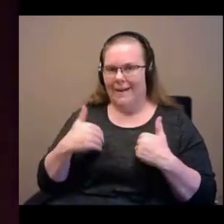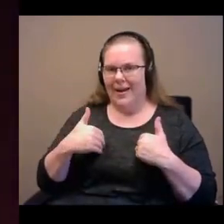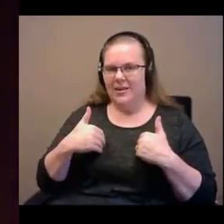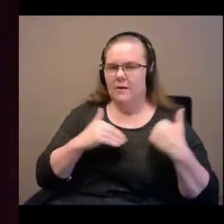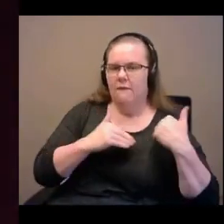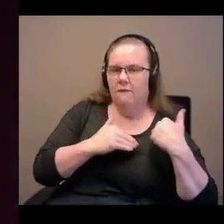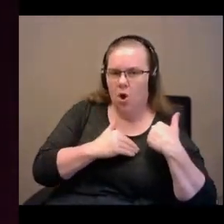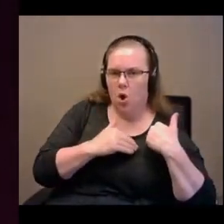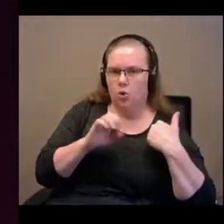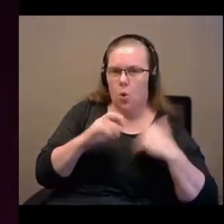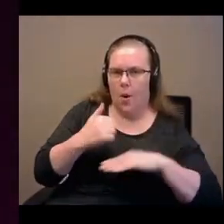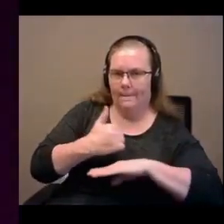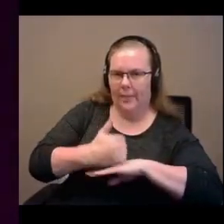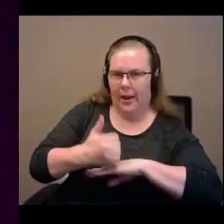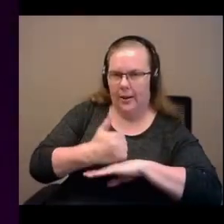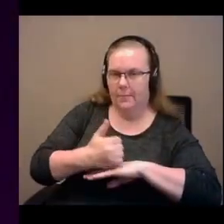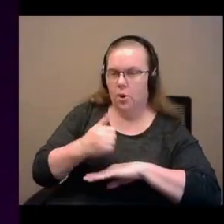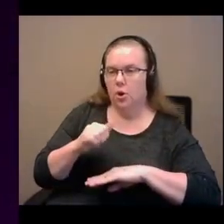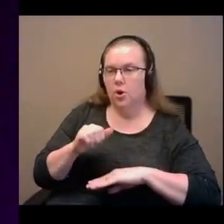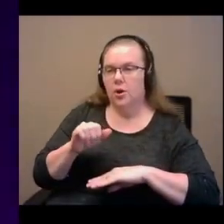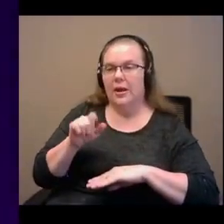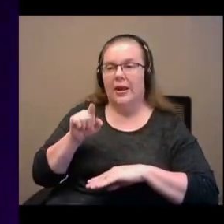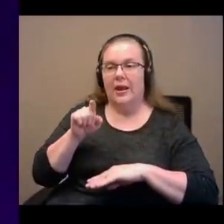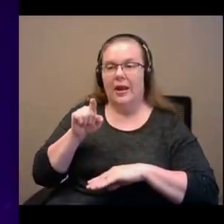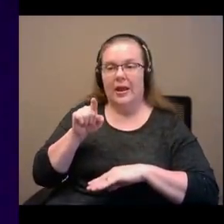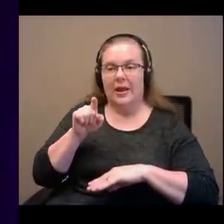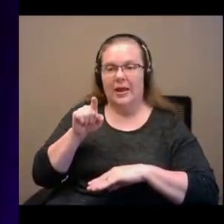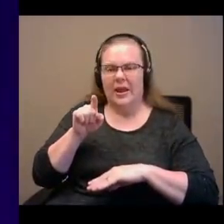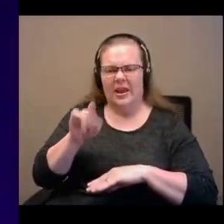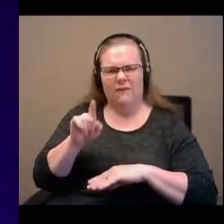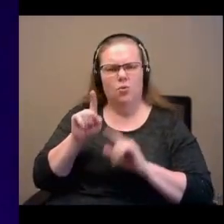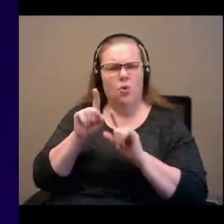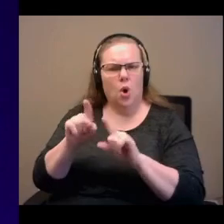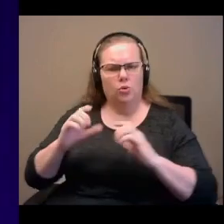if your phone is broken, you need to reboot it, and then you need to do these six or seven steps.”